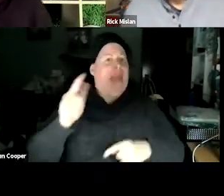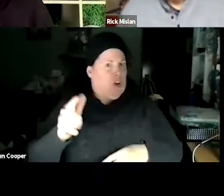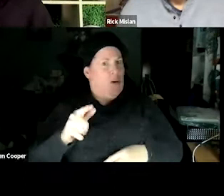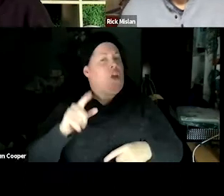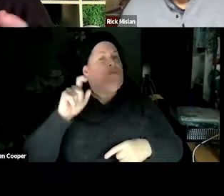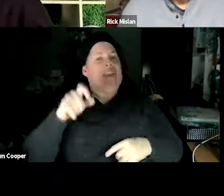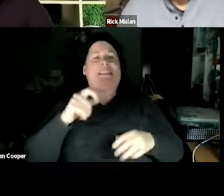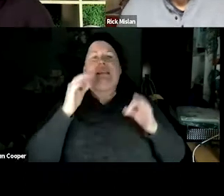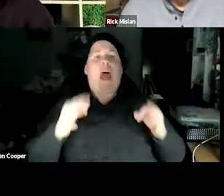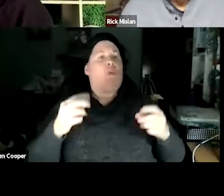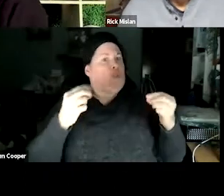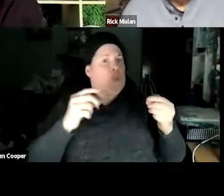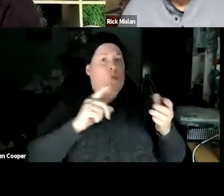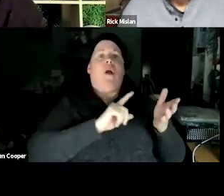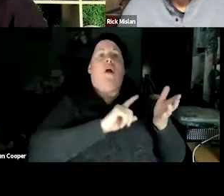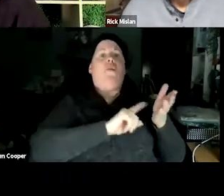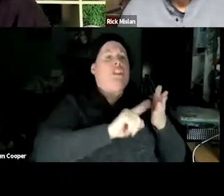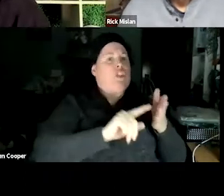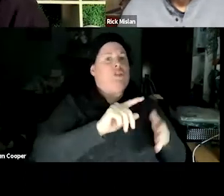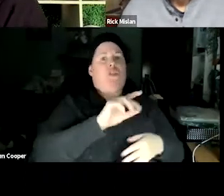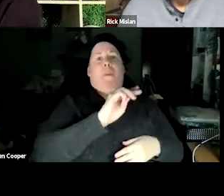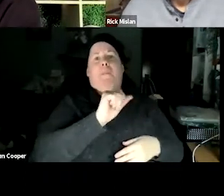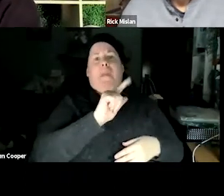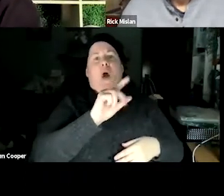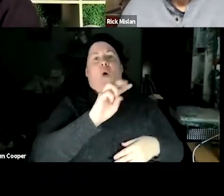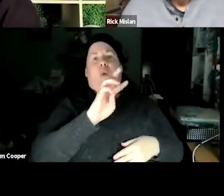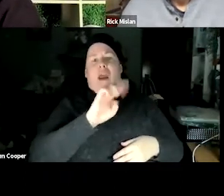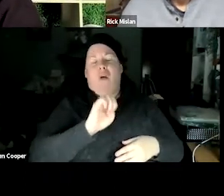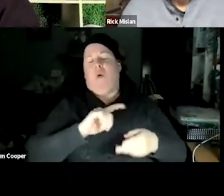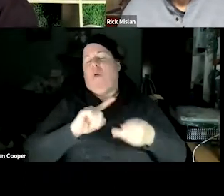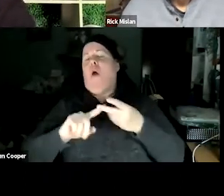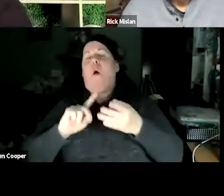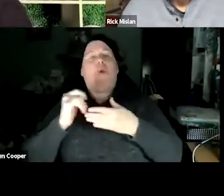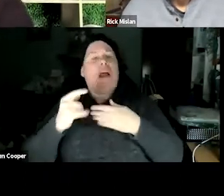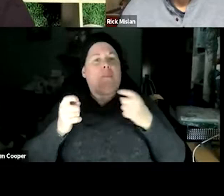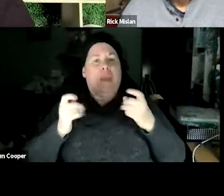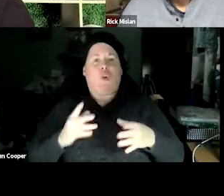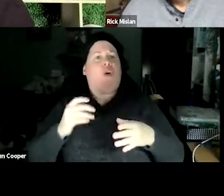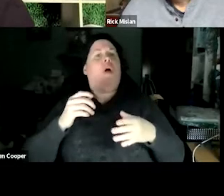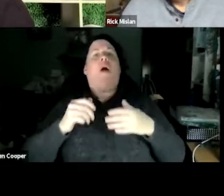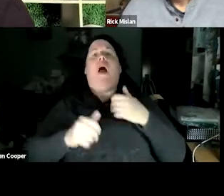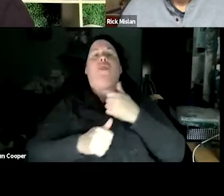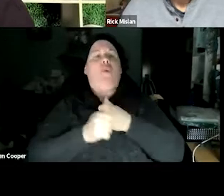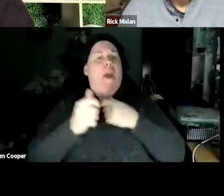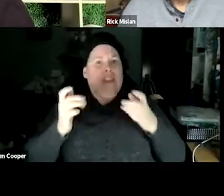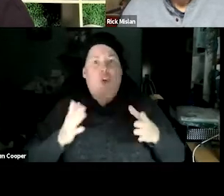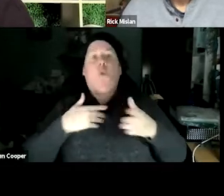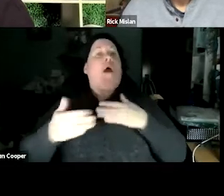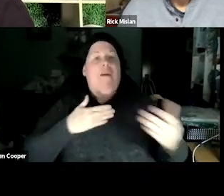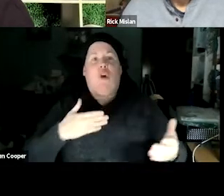CalebBarlow: Do you want to be an executive, you want to be a product manager and you want to be a threat hunter, whatever it is you decide to do be the damn best at it right because